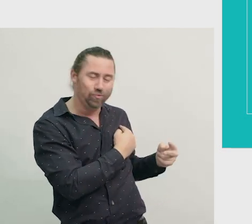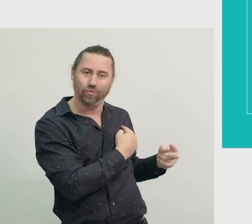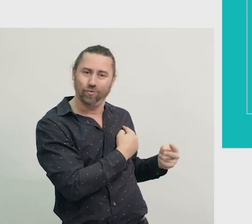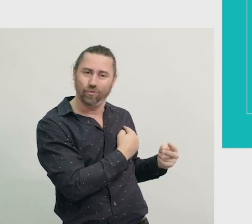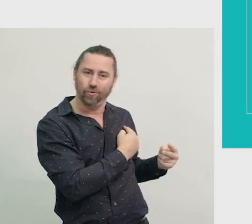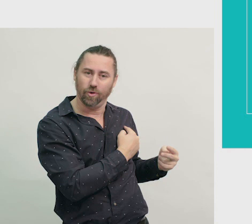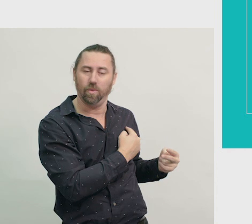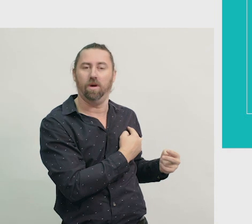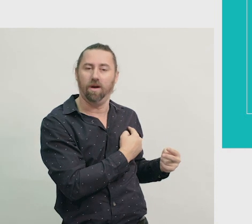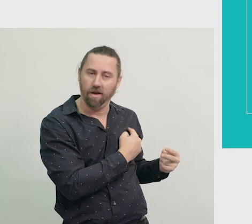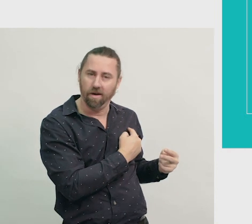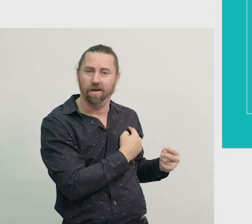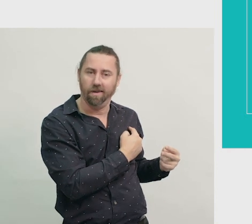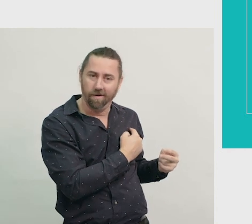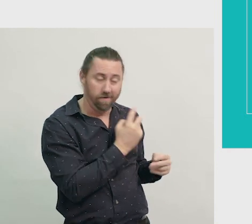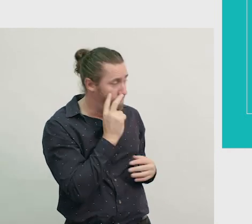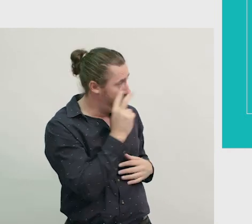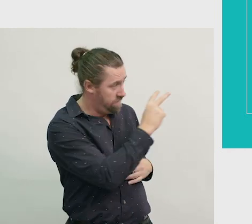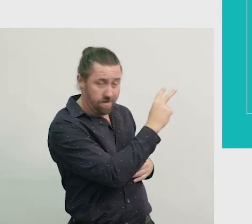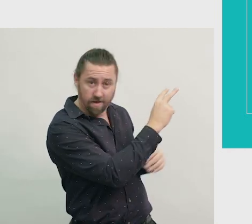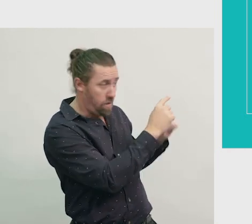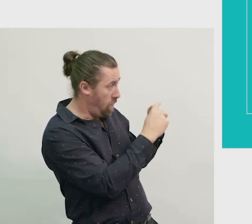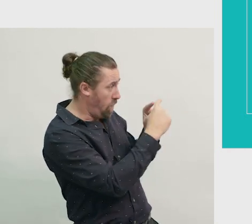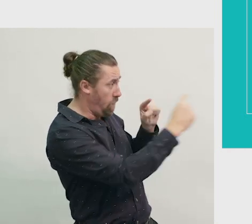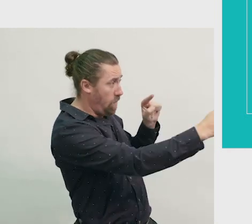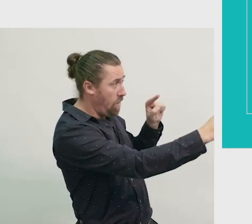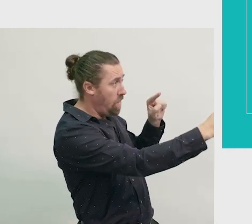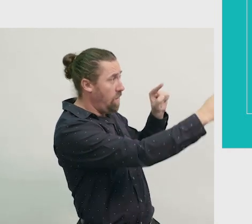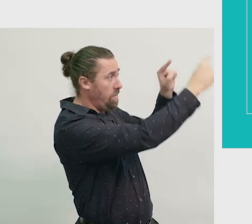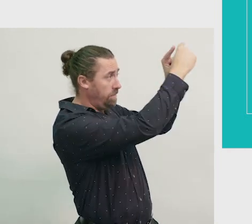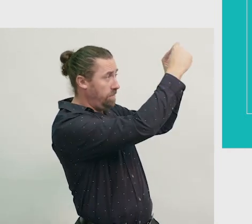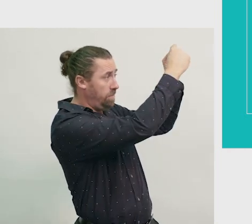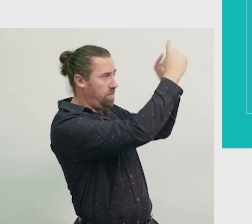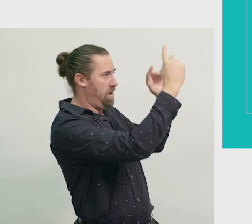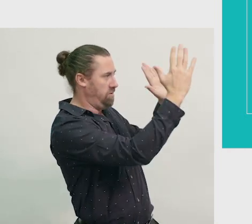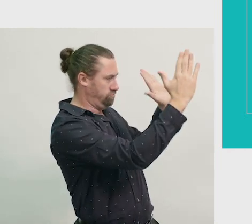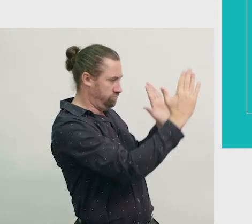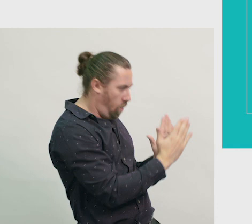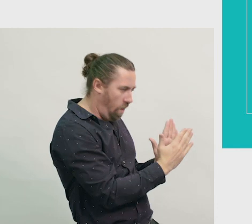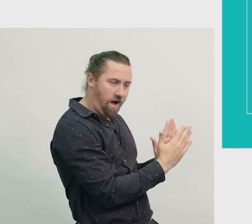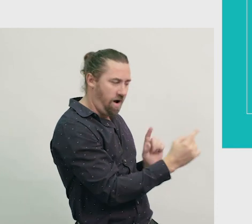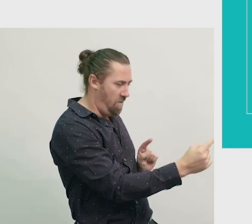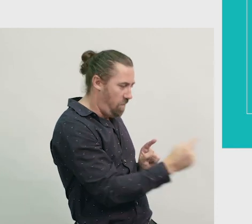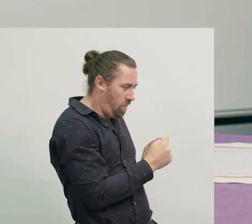We can see how the original shape has been reduced, to make a new shape that is smaller.